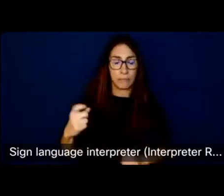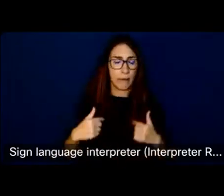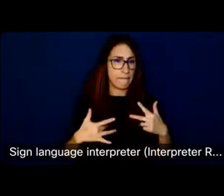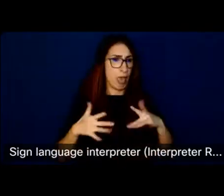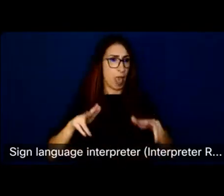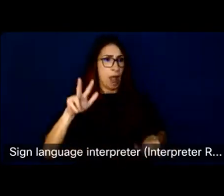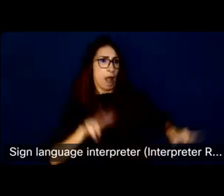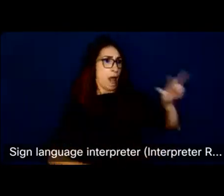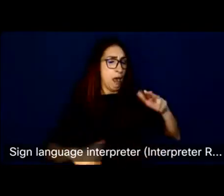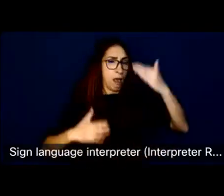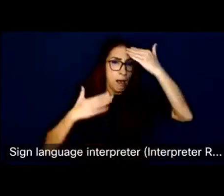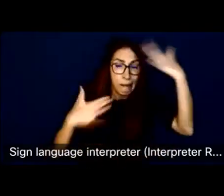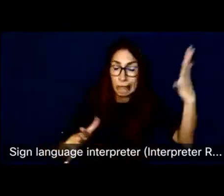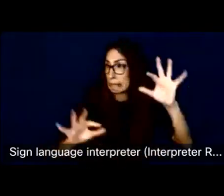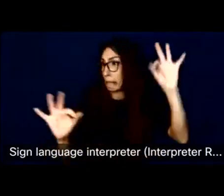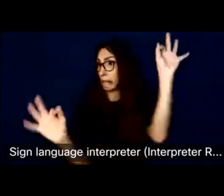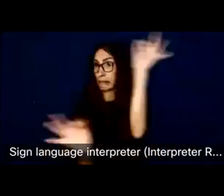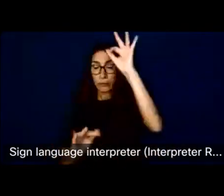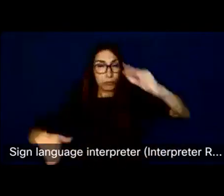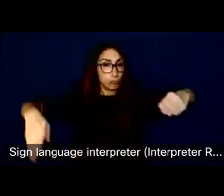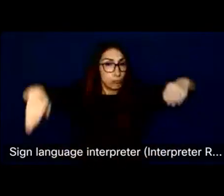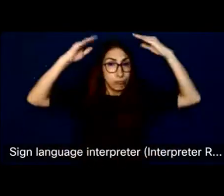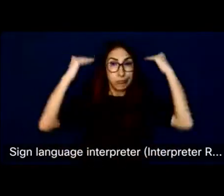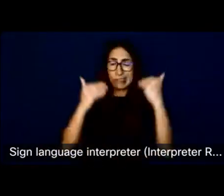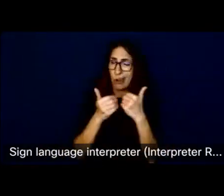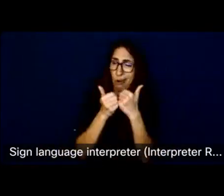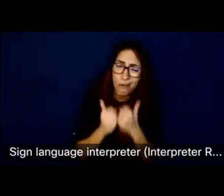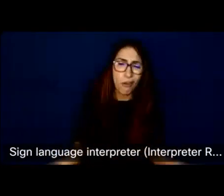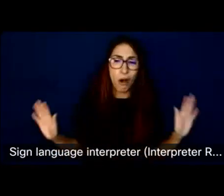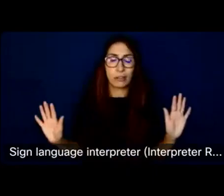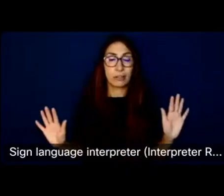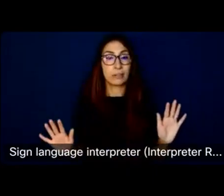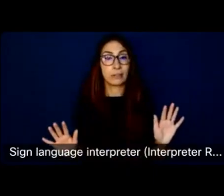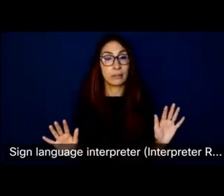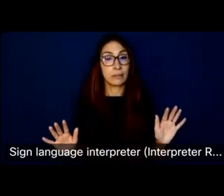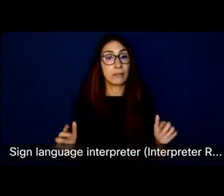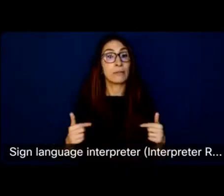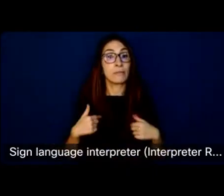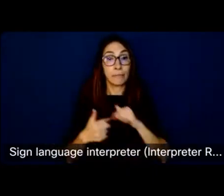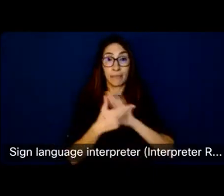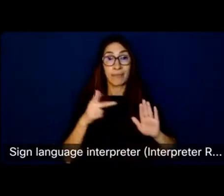extremely lost. I became a nurse after my diagnosis, not